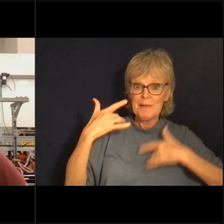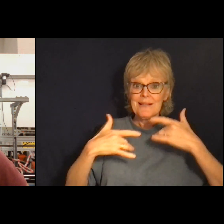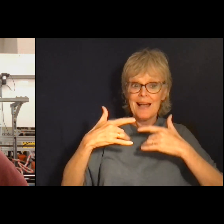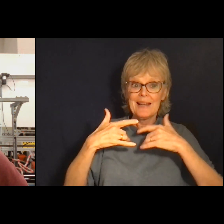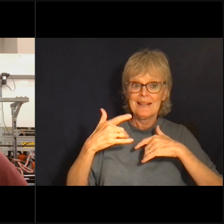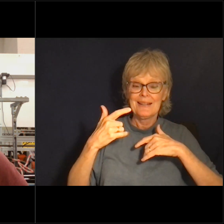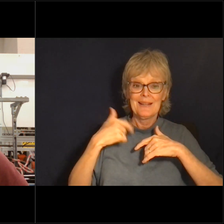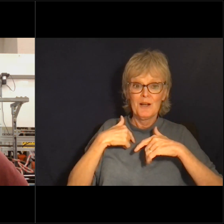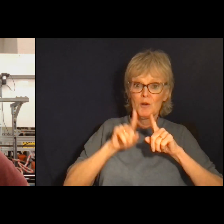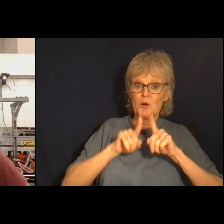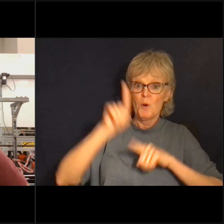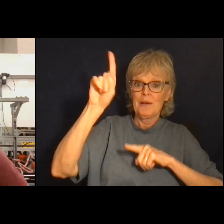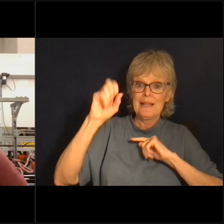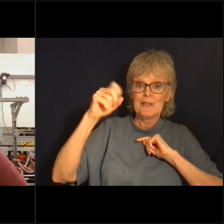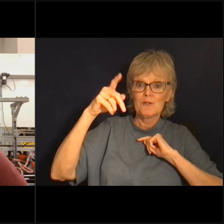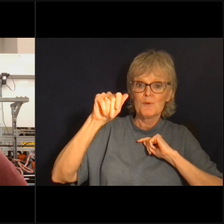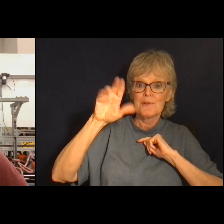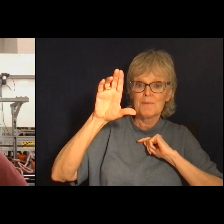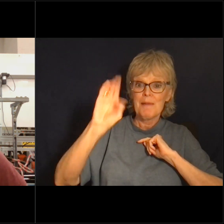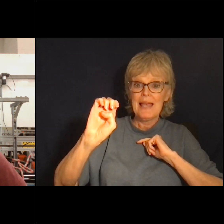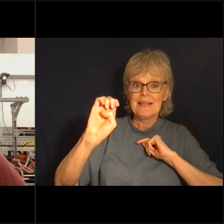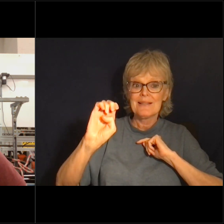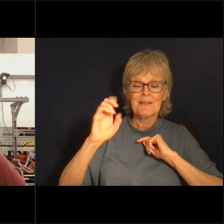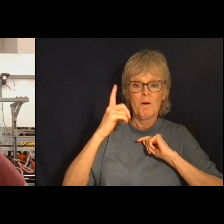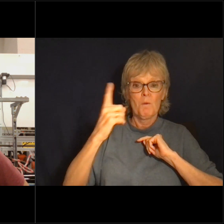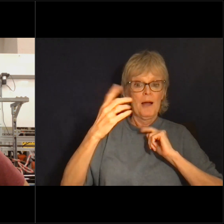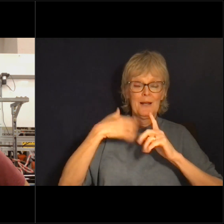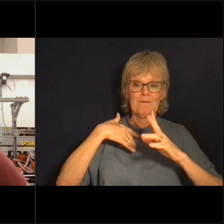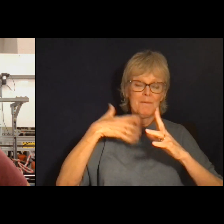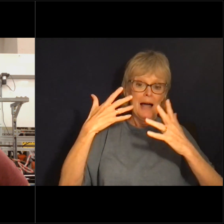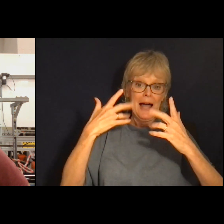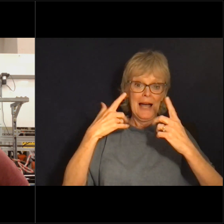is probably one of my other childhood dreams. I've never done it.